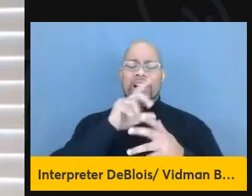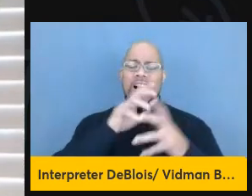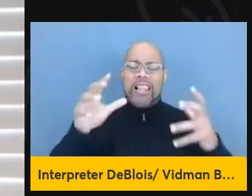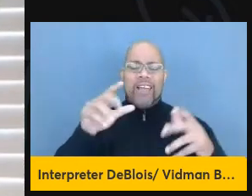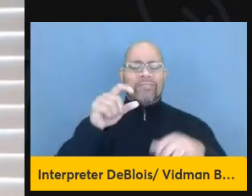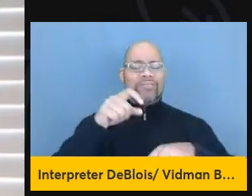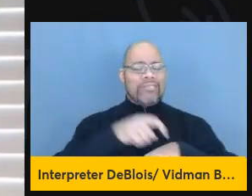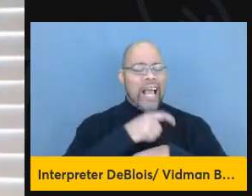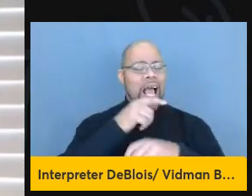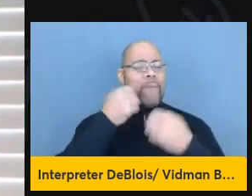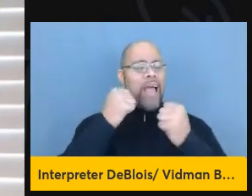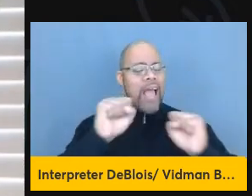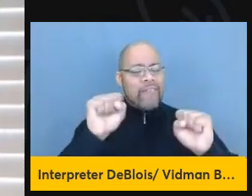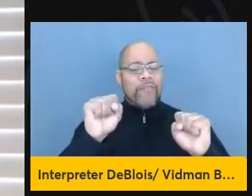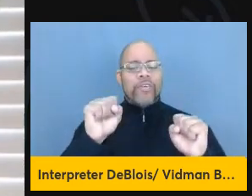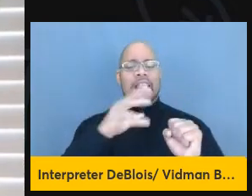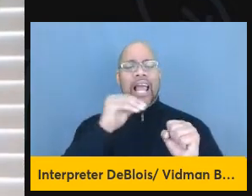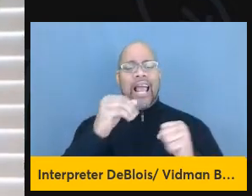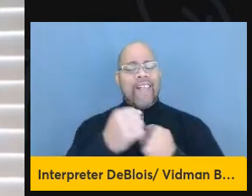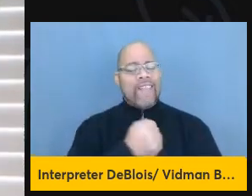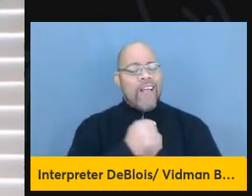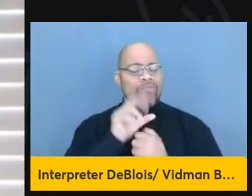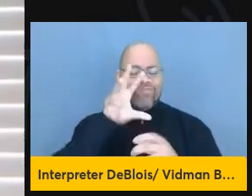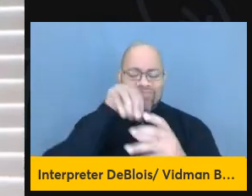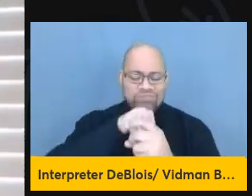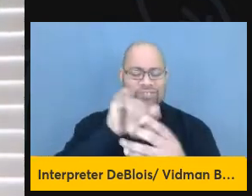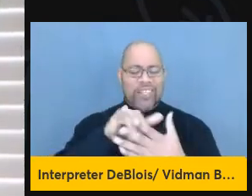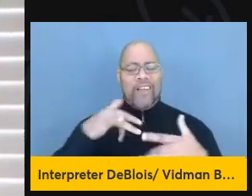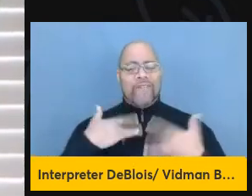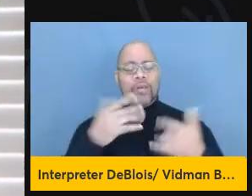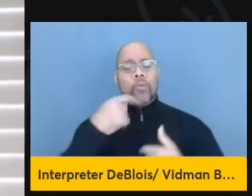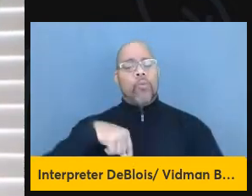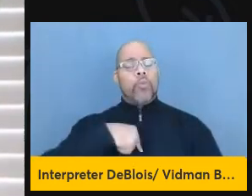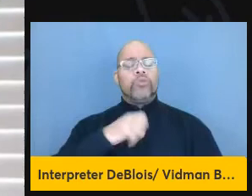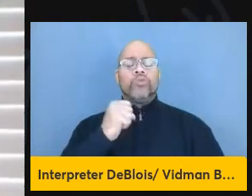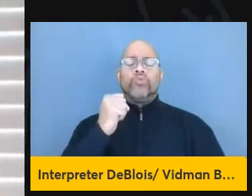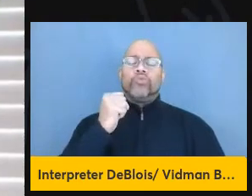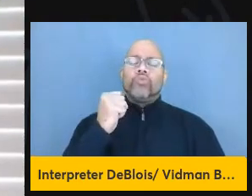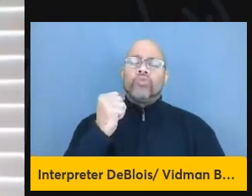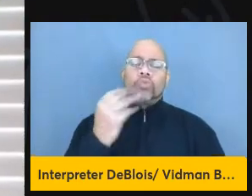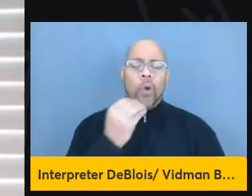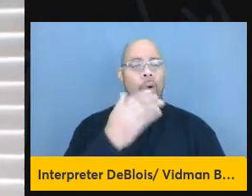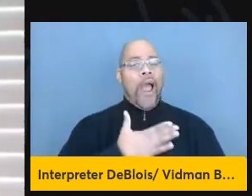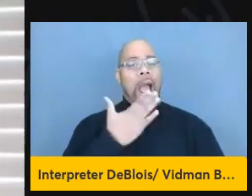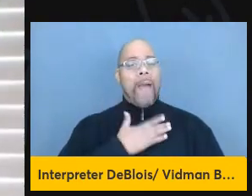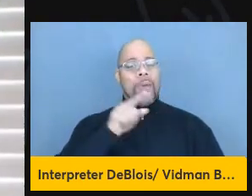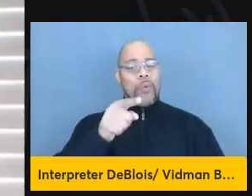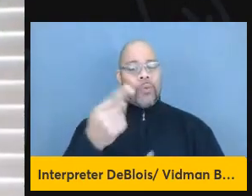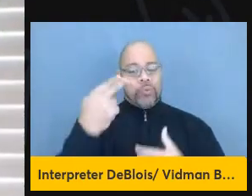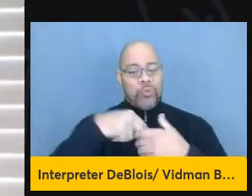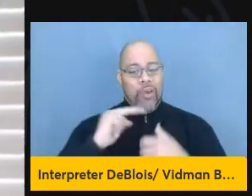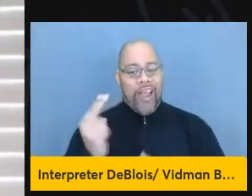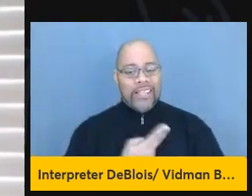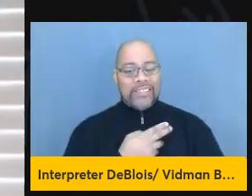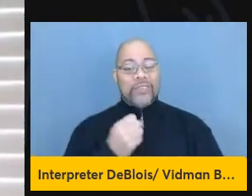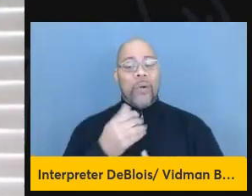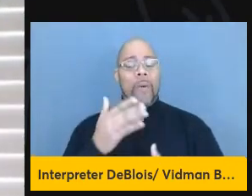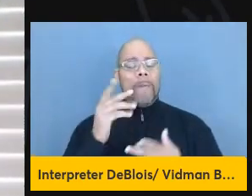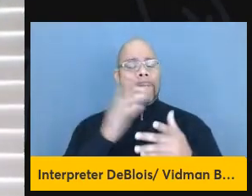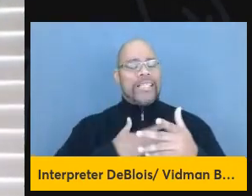effort and love into this event. And we are so so glad that you're here. So please continue networking. Let us know where